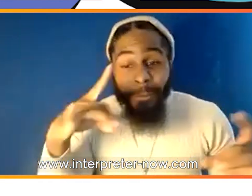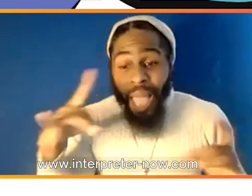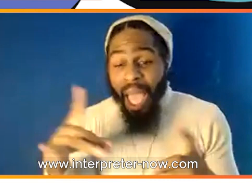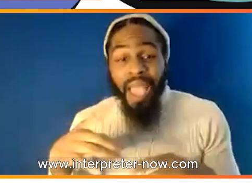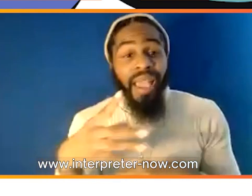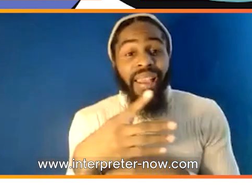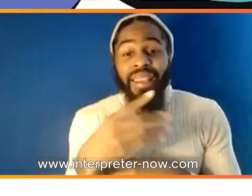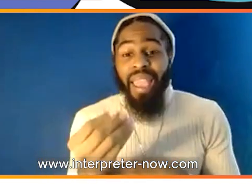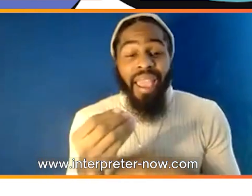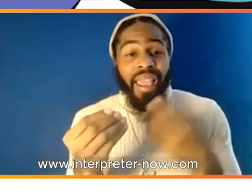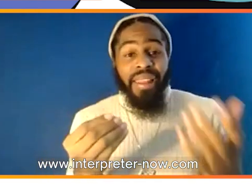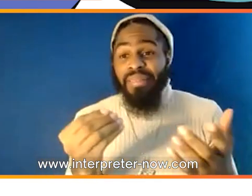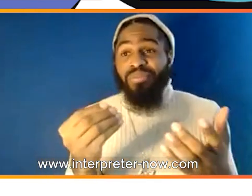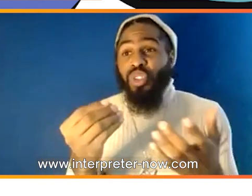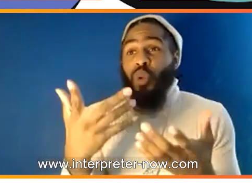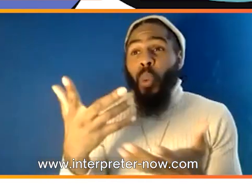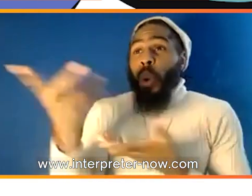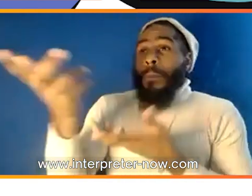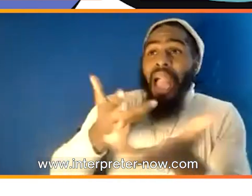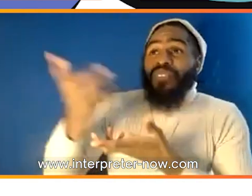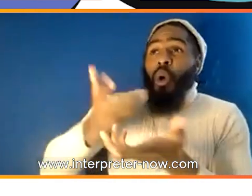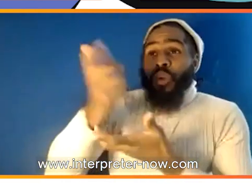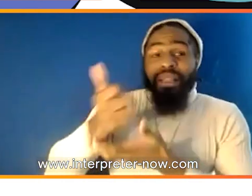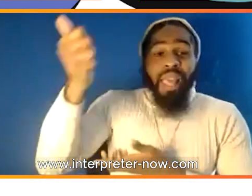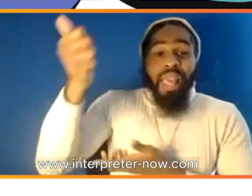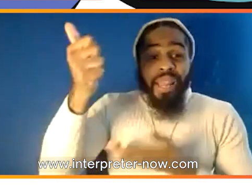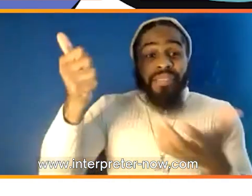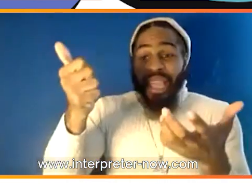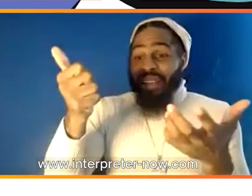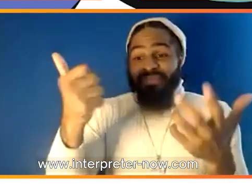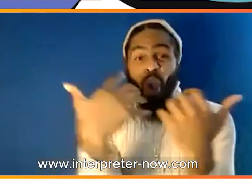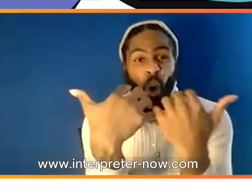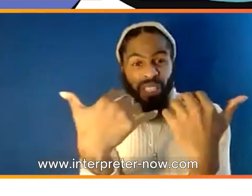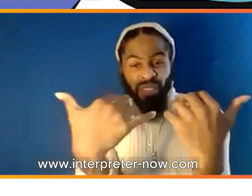it out of the park with some executives, to get an audience, a larger audience to further